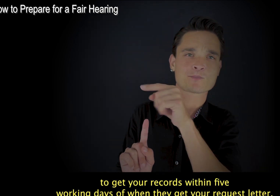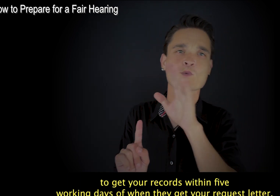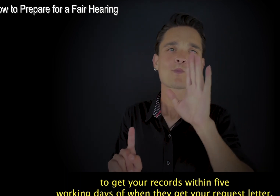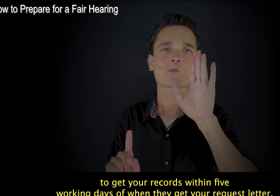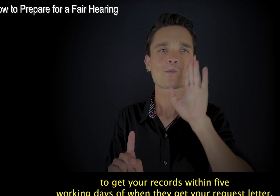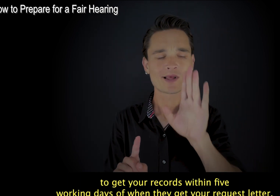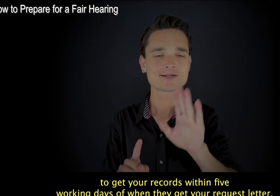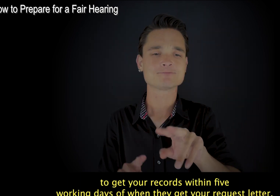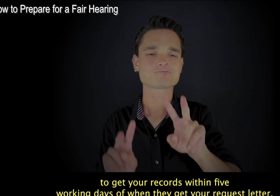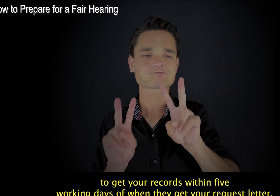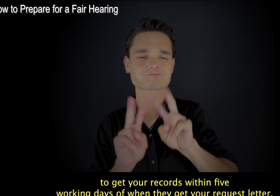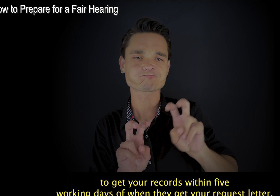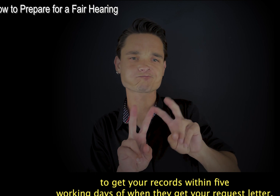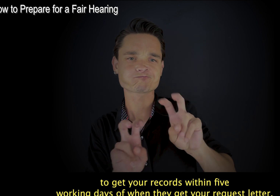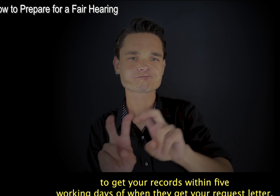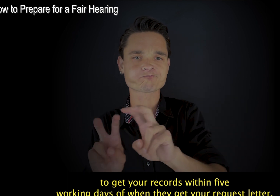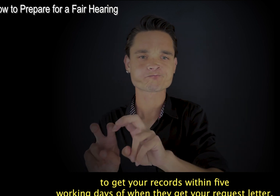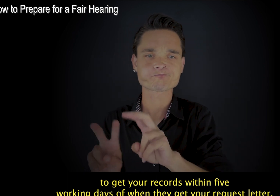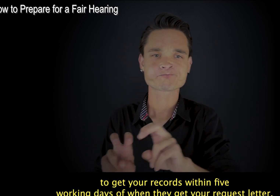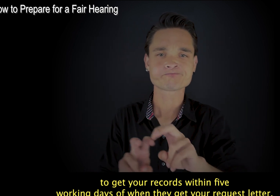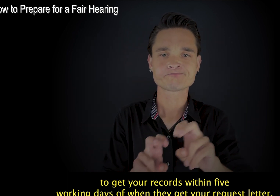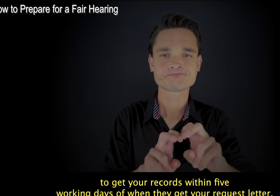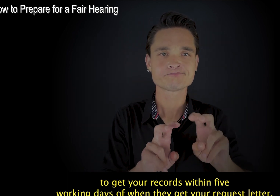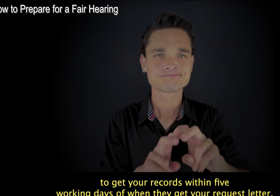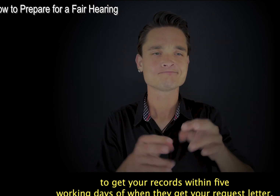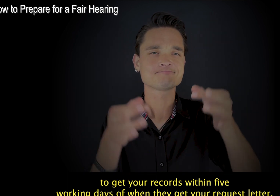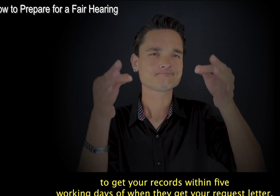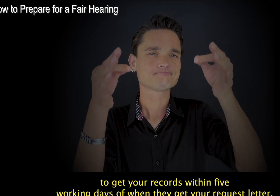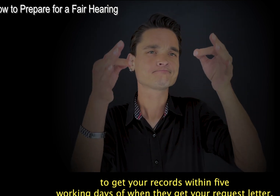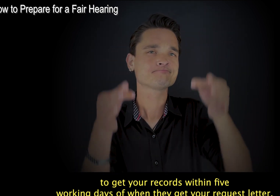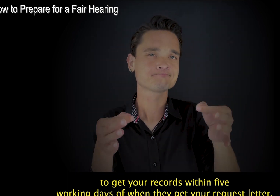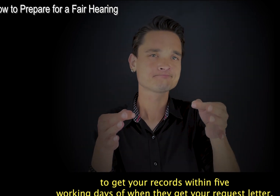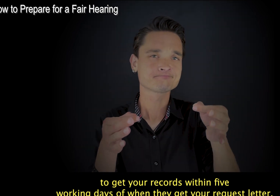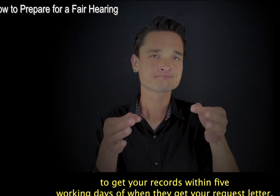to get your records within five working days of when they get your request letter.